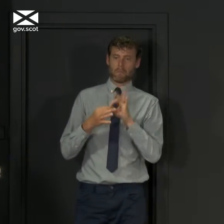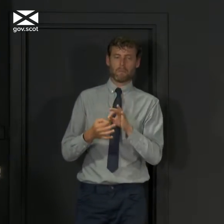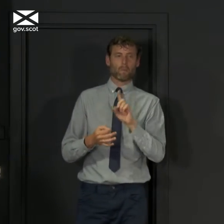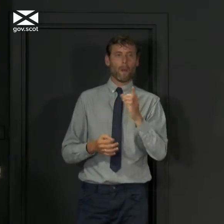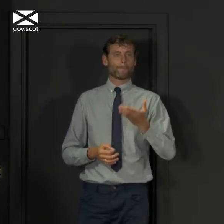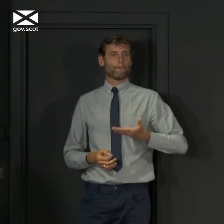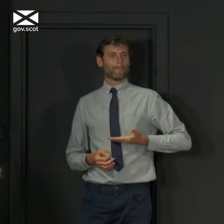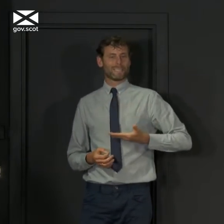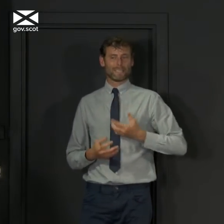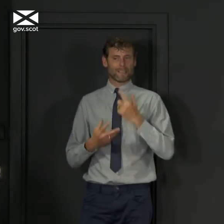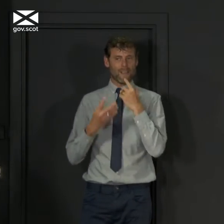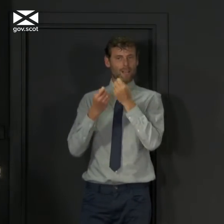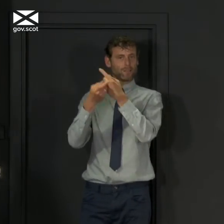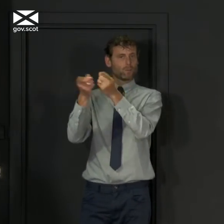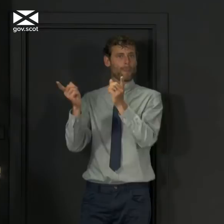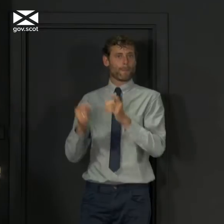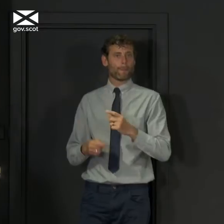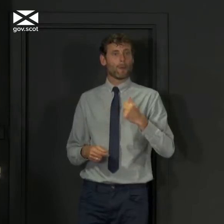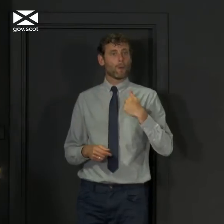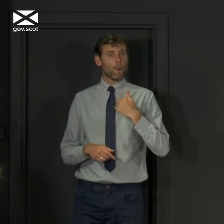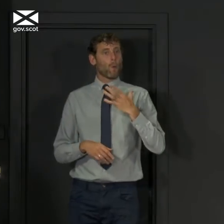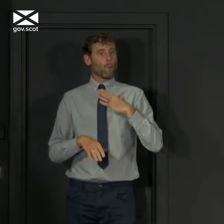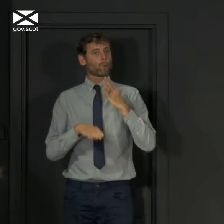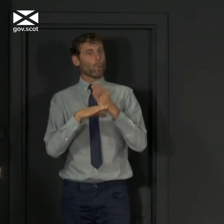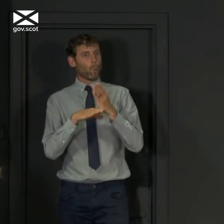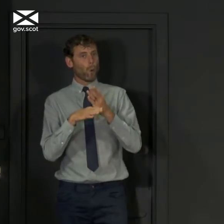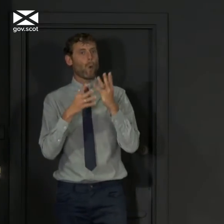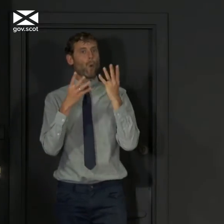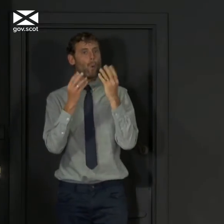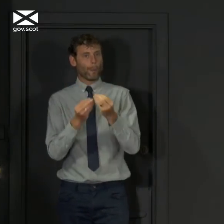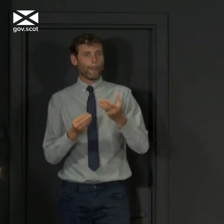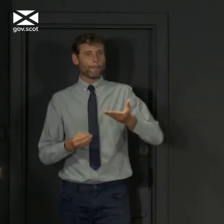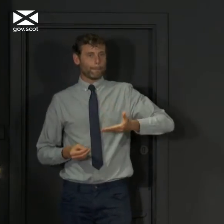owners, because yes we want to work with sectors and businesses to equip them to deal with